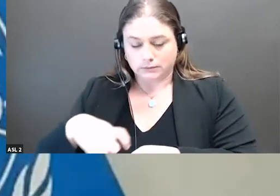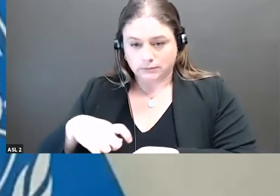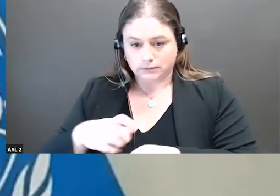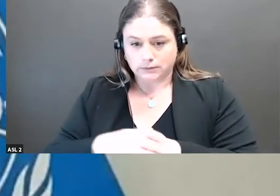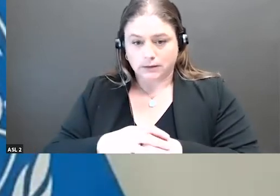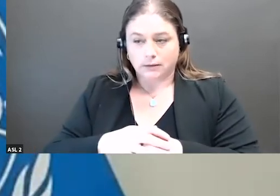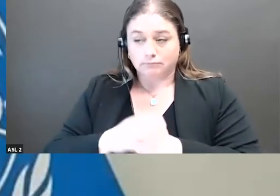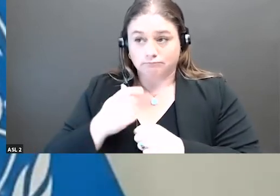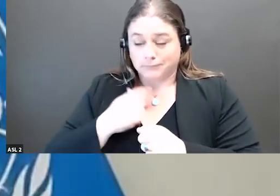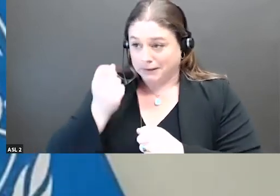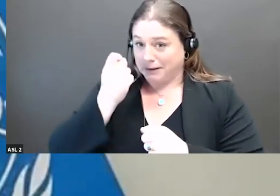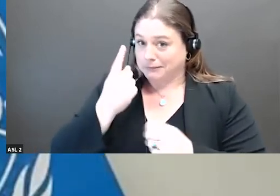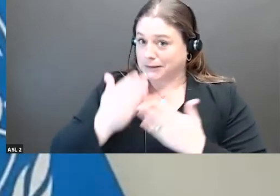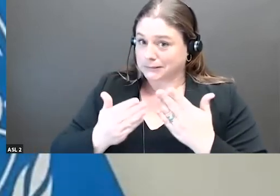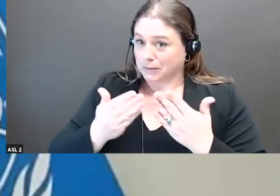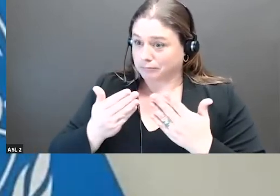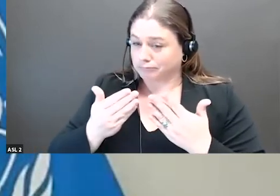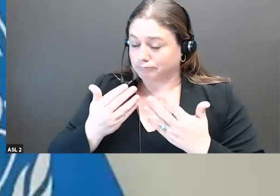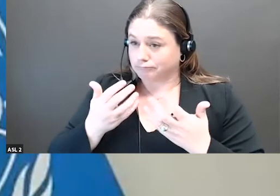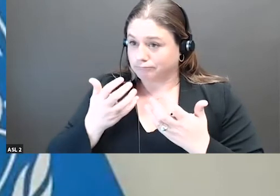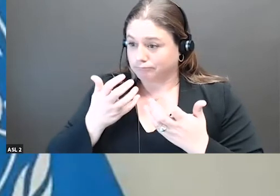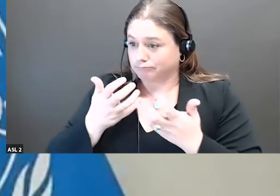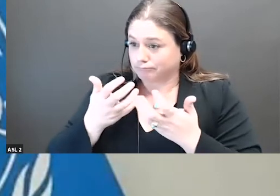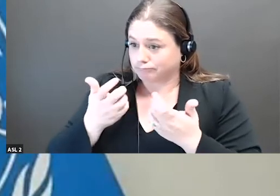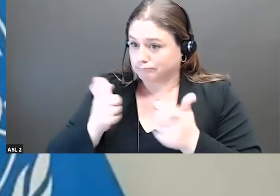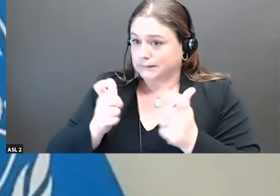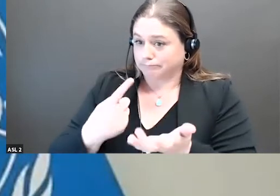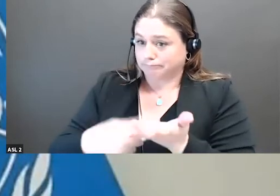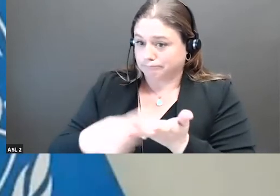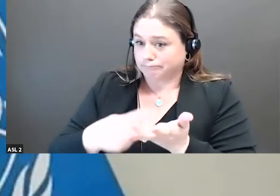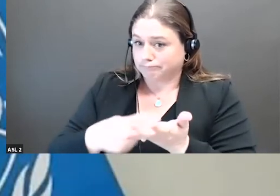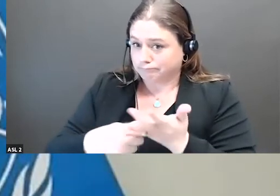about the fact that there was now a need for a clear policy, and you quickly realize that what